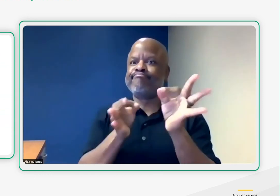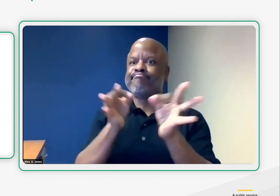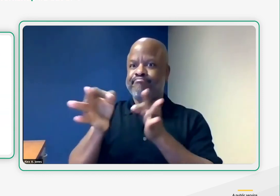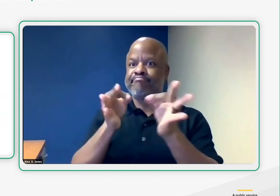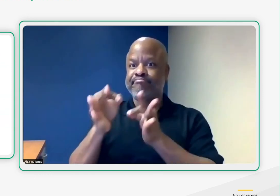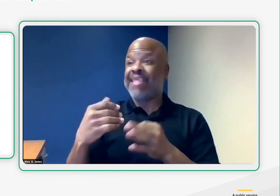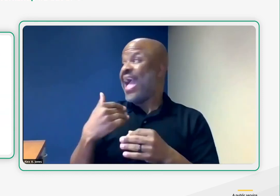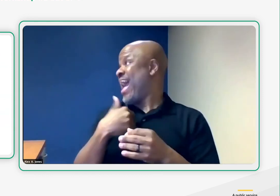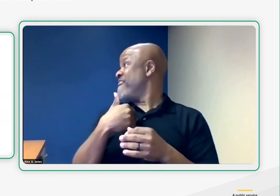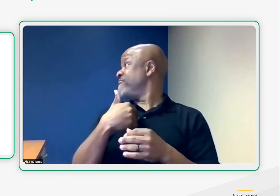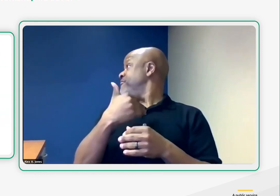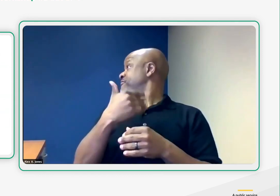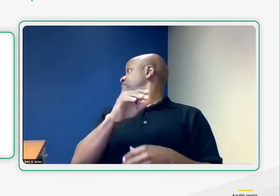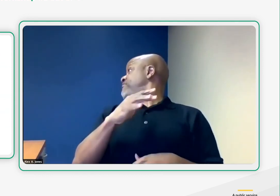You can see great examples within that book.